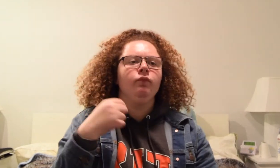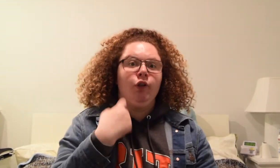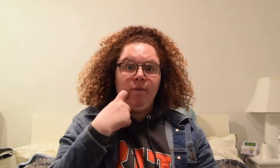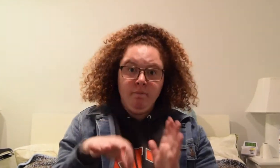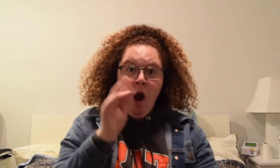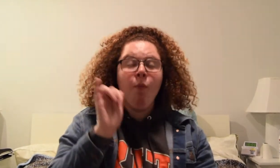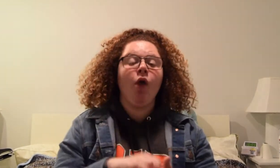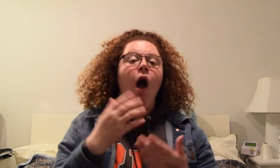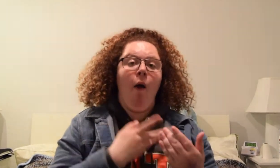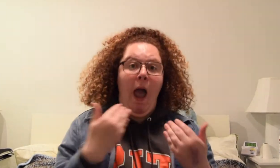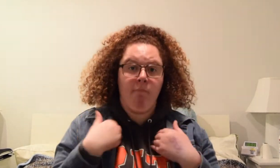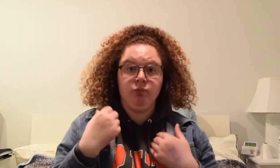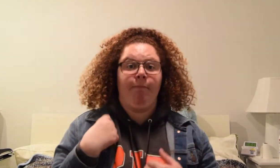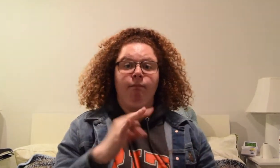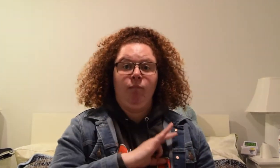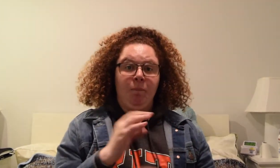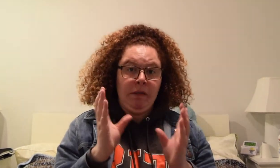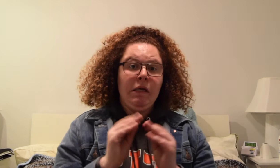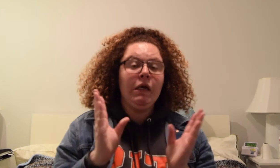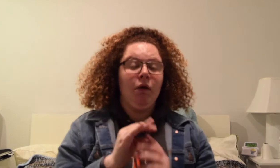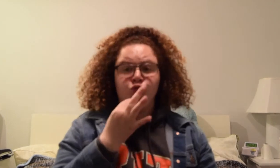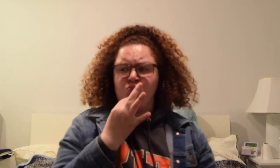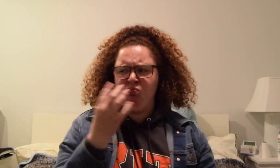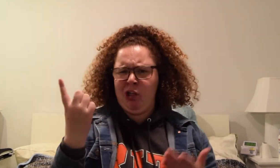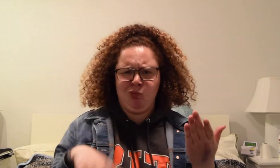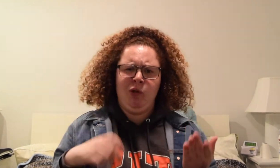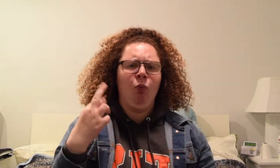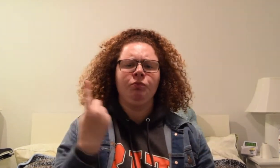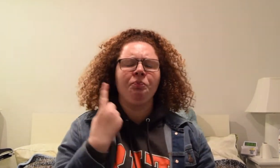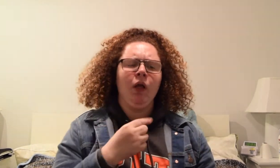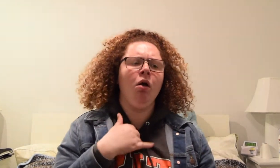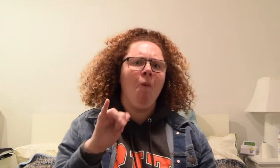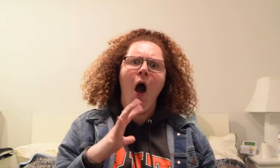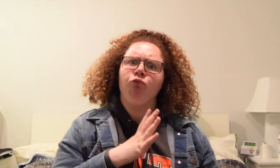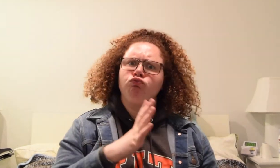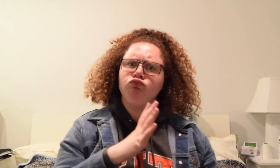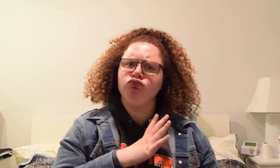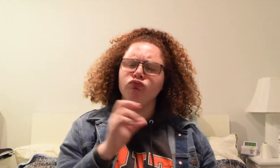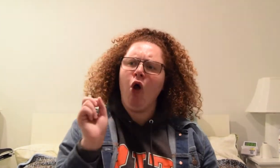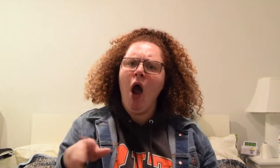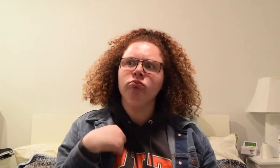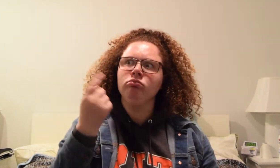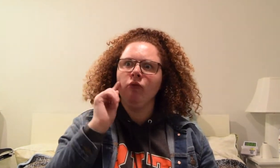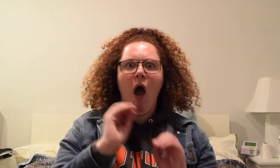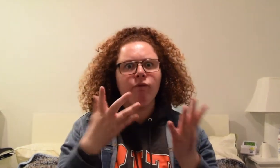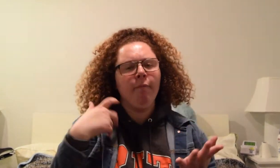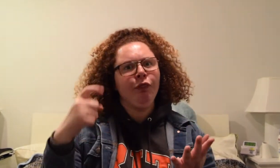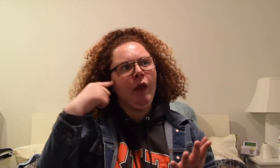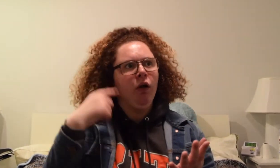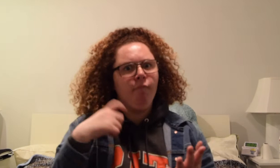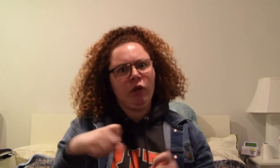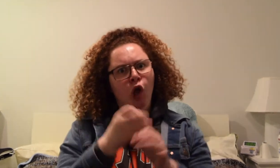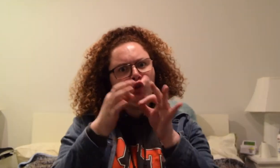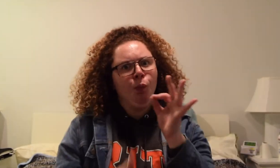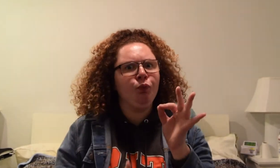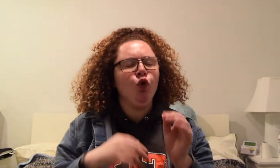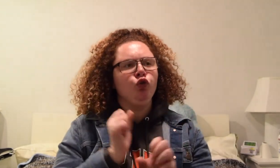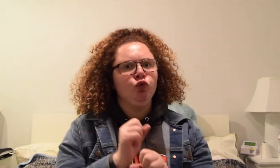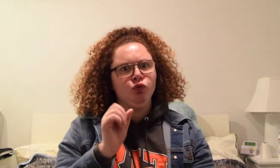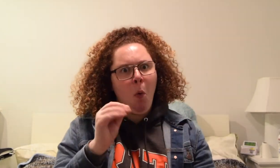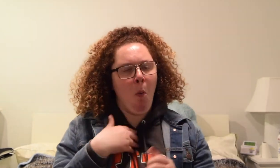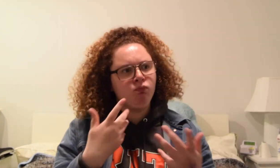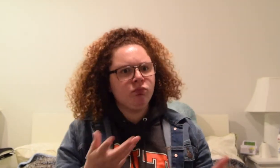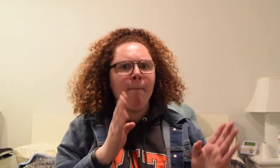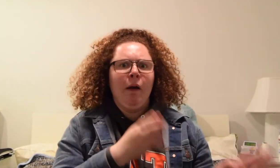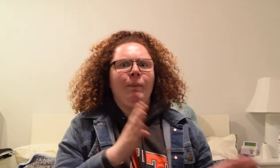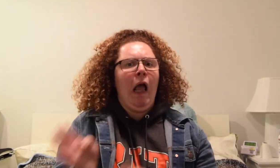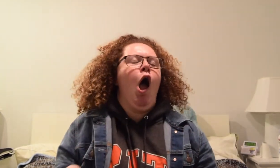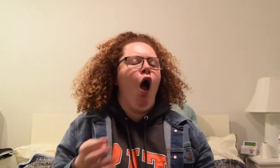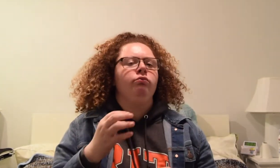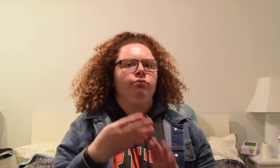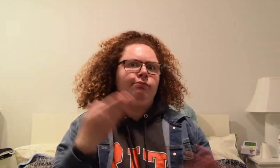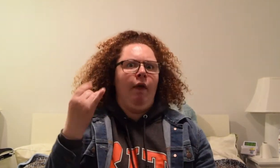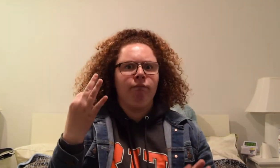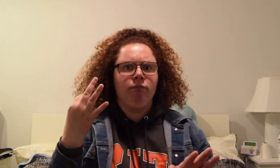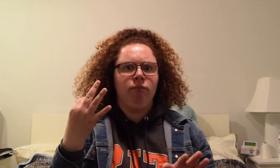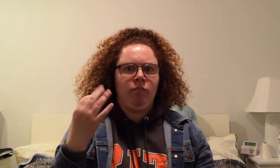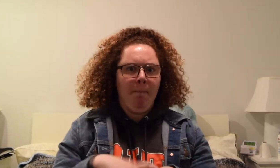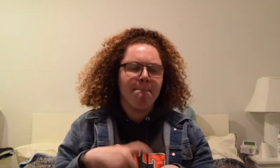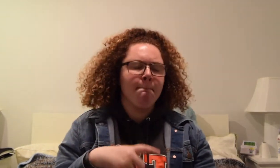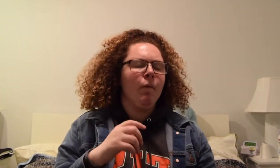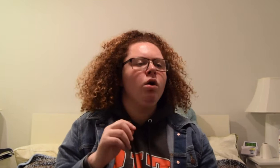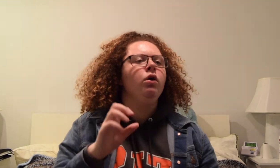I just found out that we had a staff meeting soon next week, I had to think ahead of time like get an interpreter